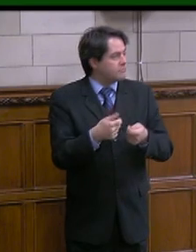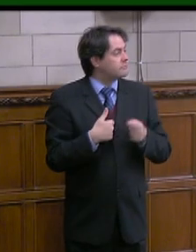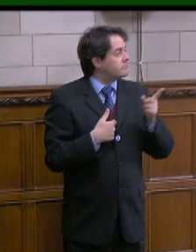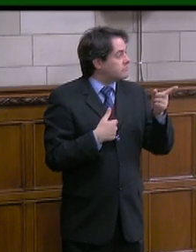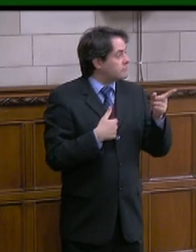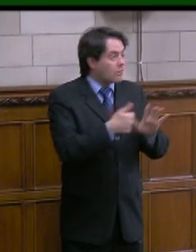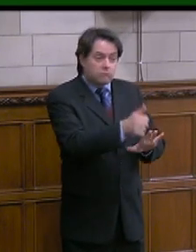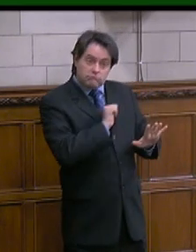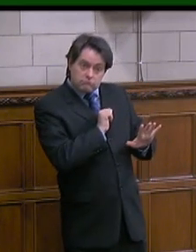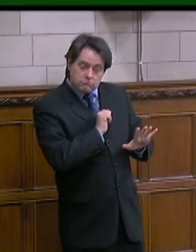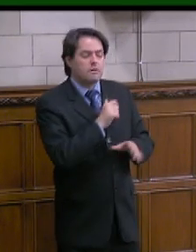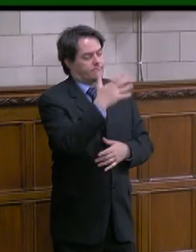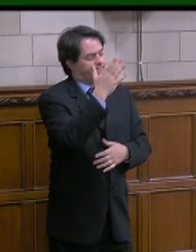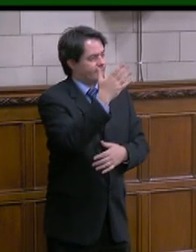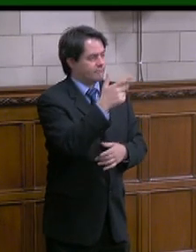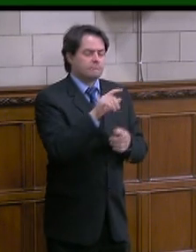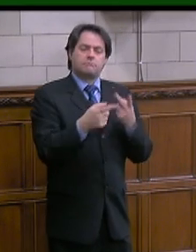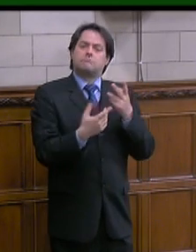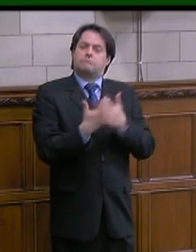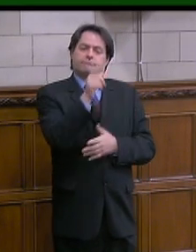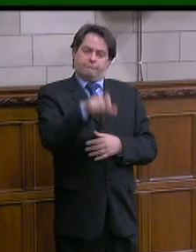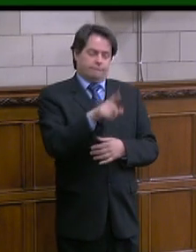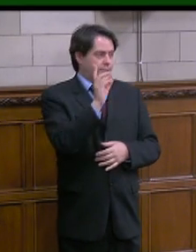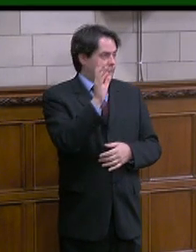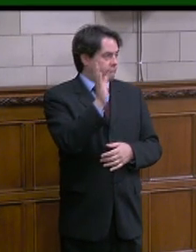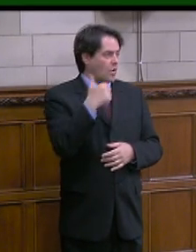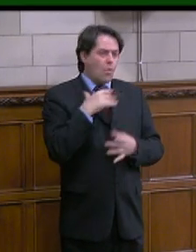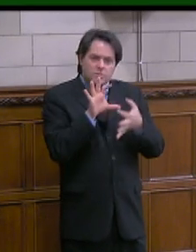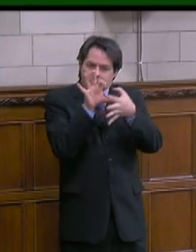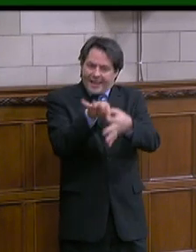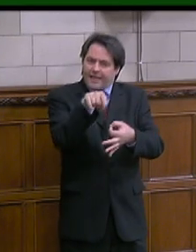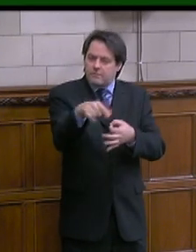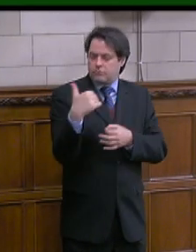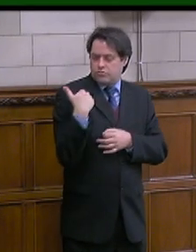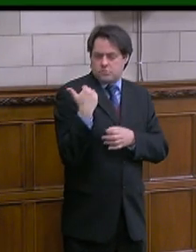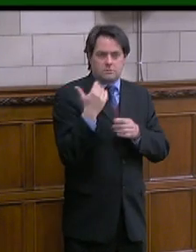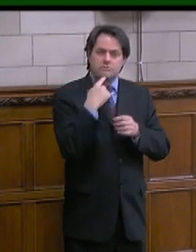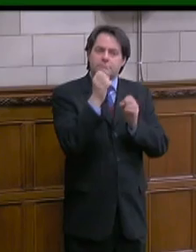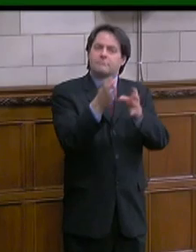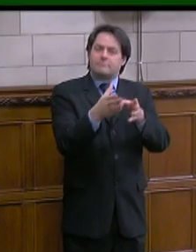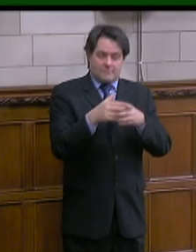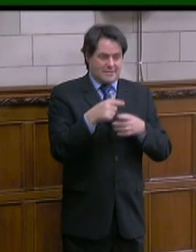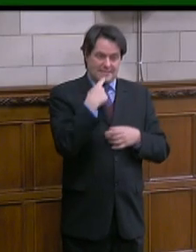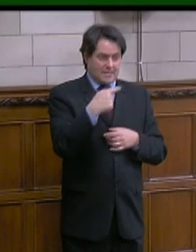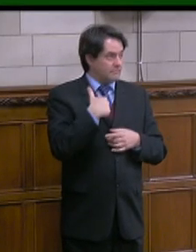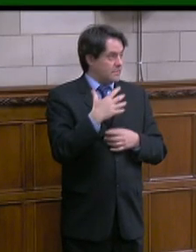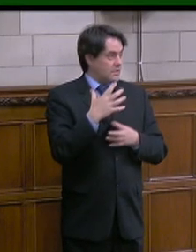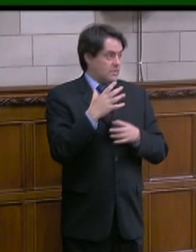Laura Smith (Crewe and Nantwich) (Lab): While I was training to become a primary school